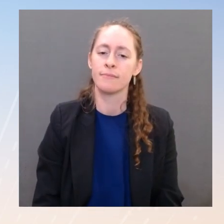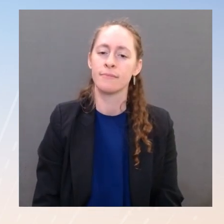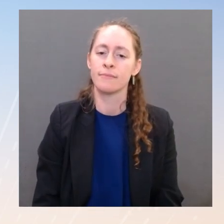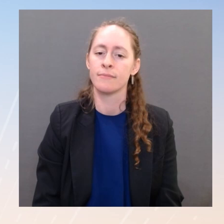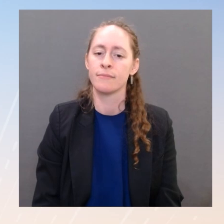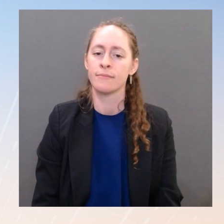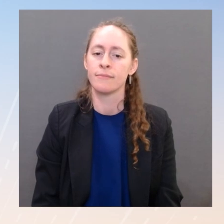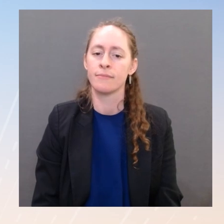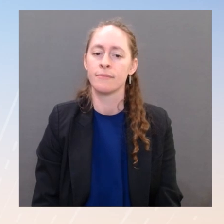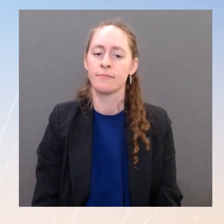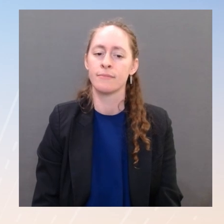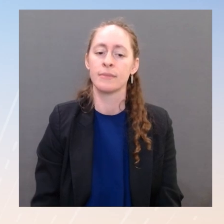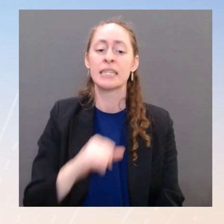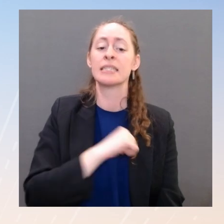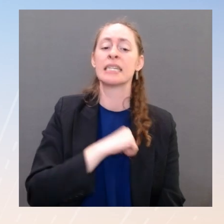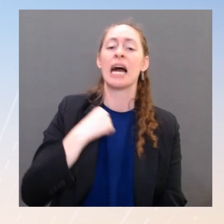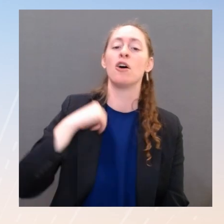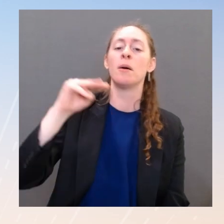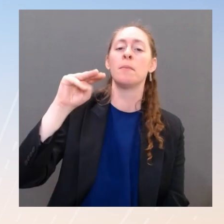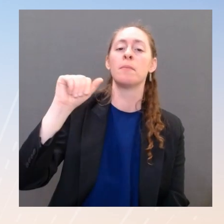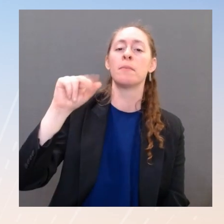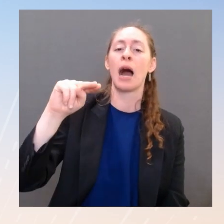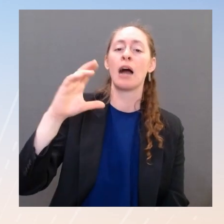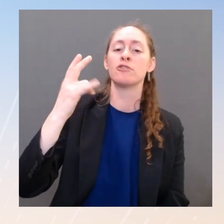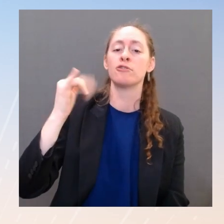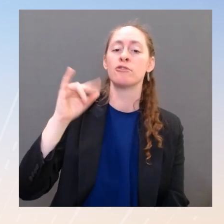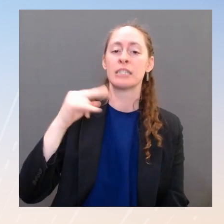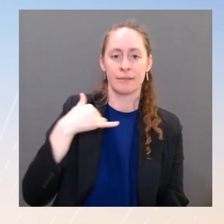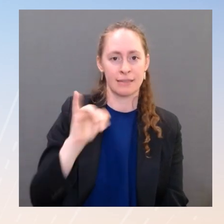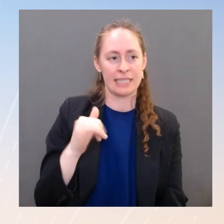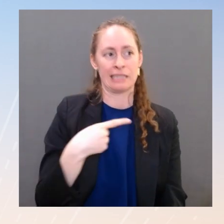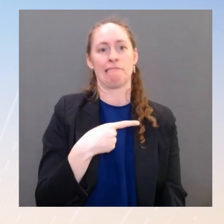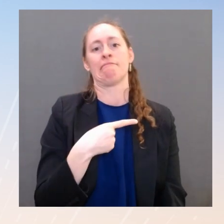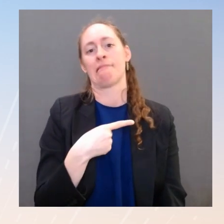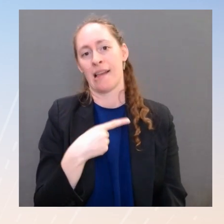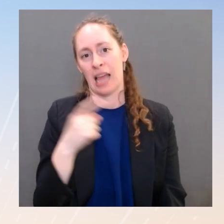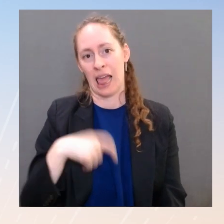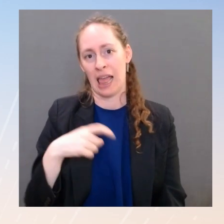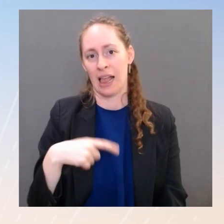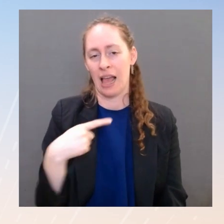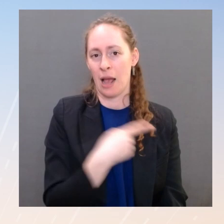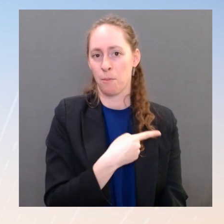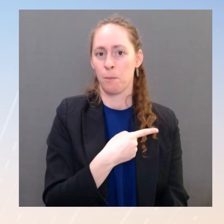He is saying he wants a package that includes deficit reduction. He is someone who wants a balanced budget amendment.